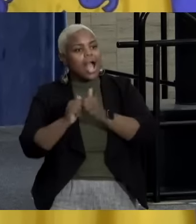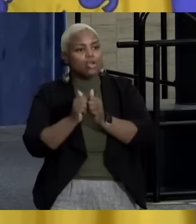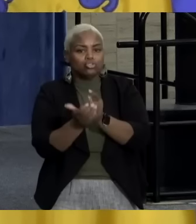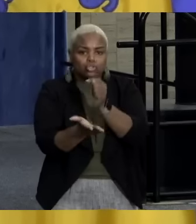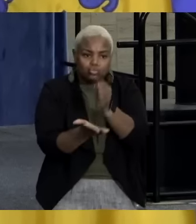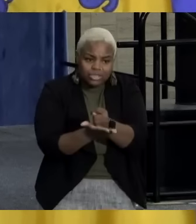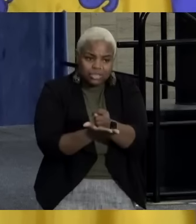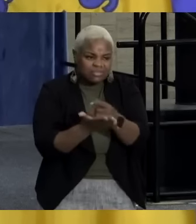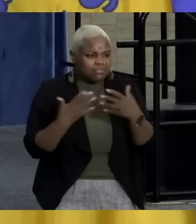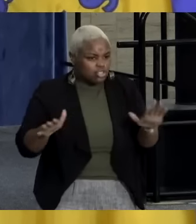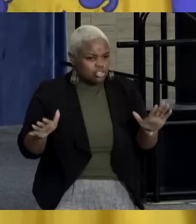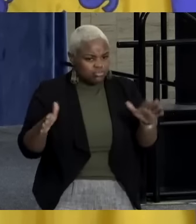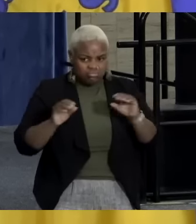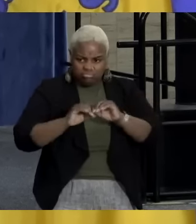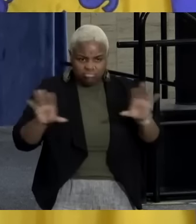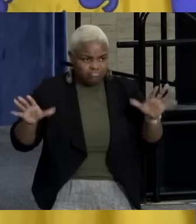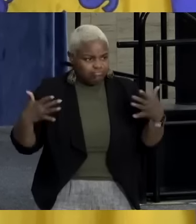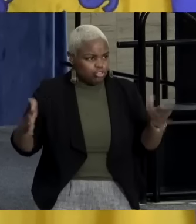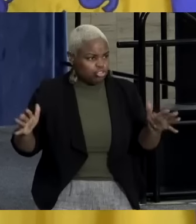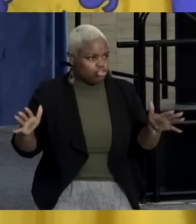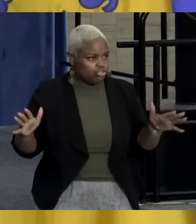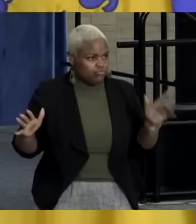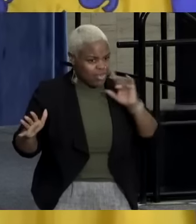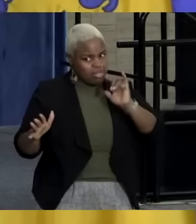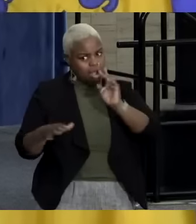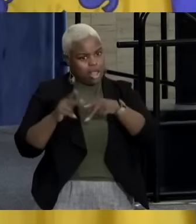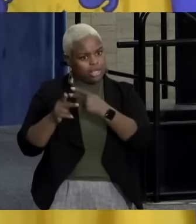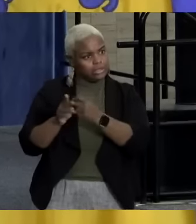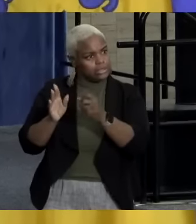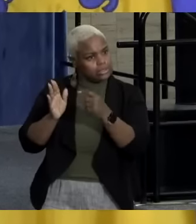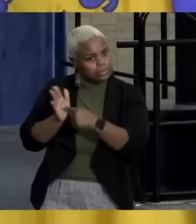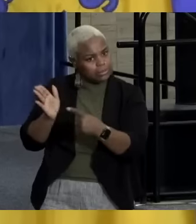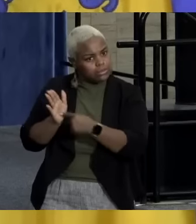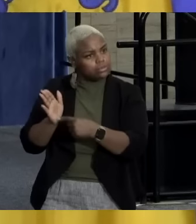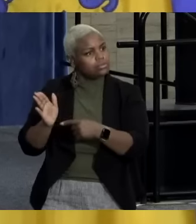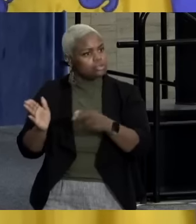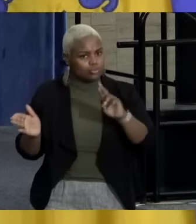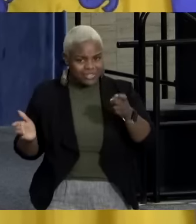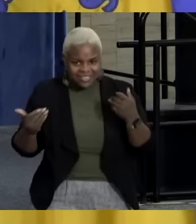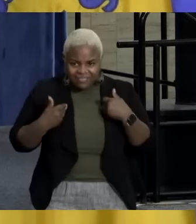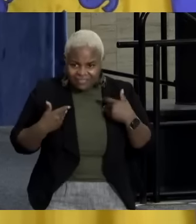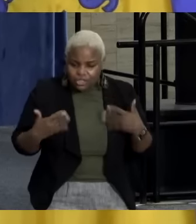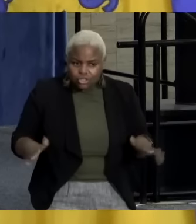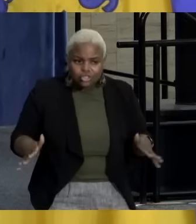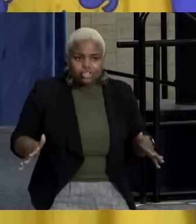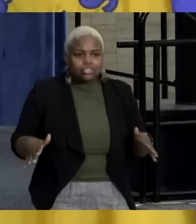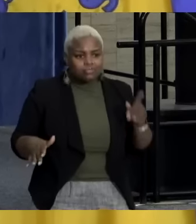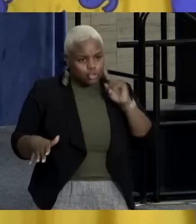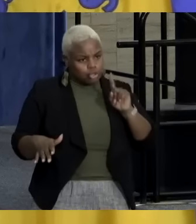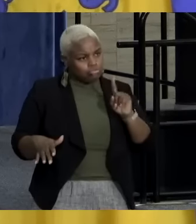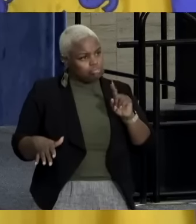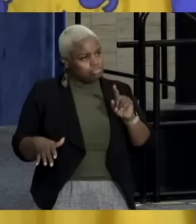including how to prescribe vaginal estrogen, because patients need their surgeons to know